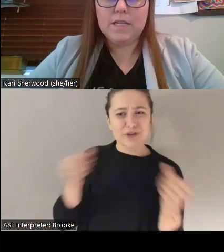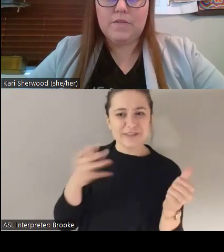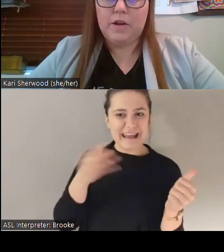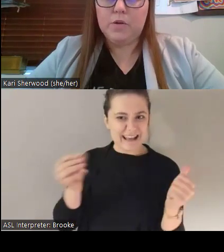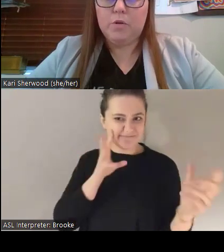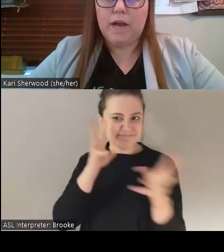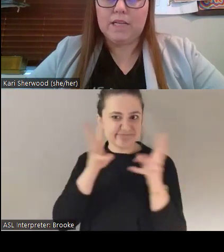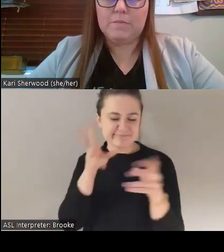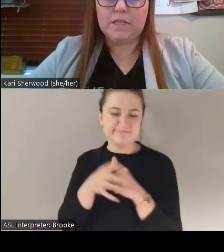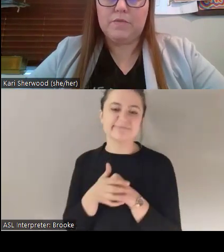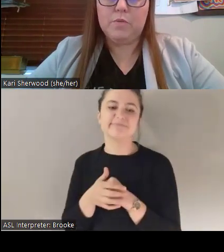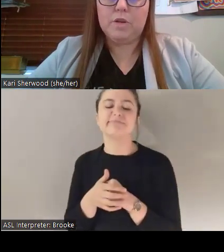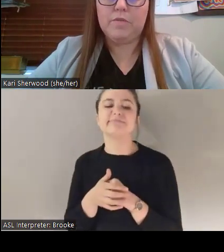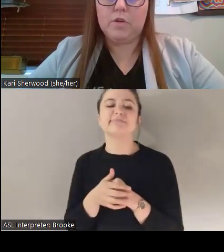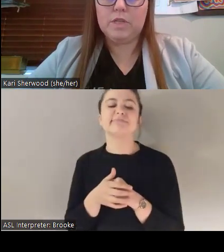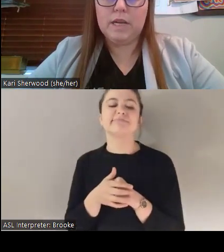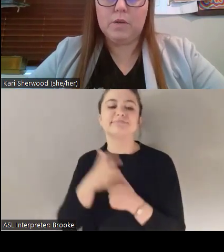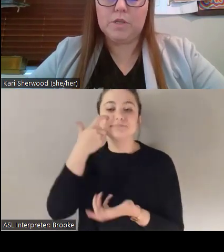the valuable aspects of human diversity helps